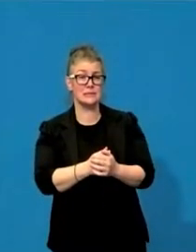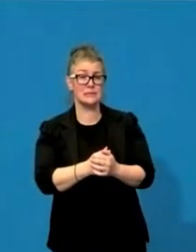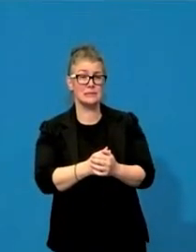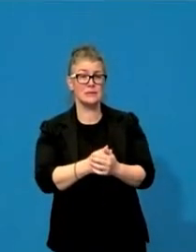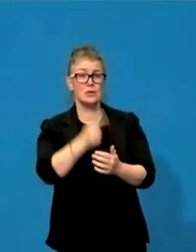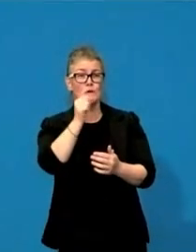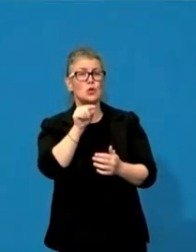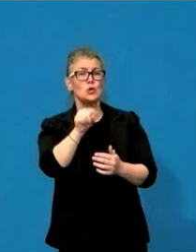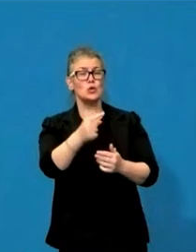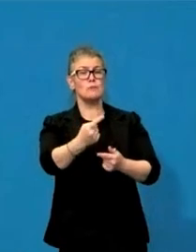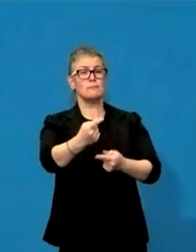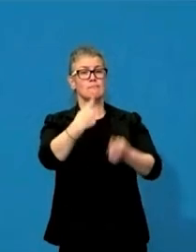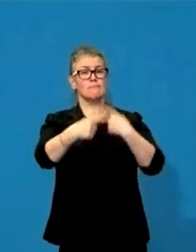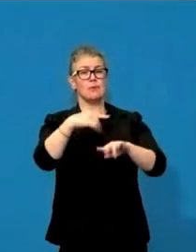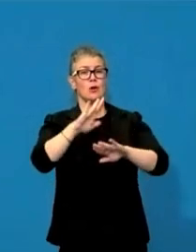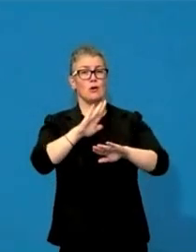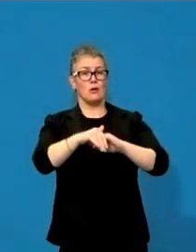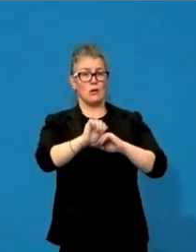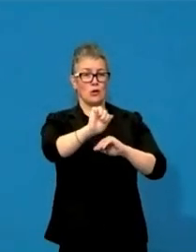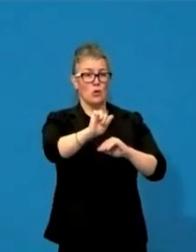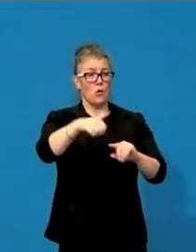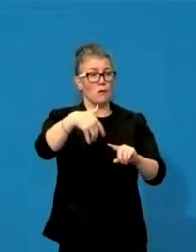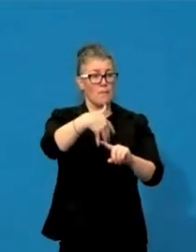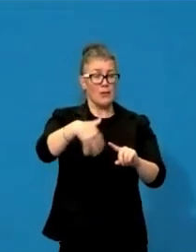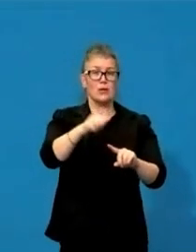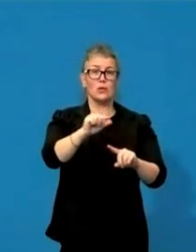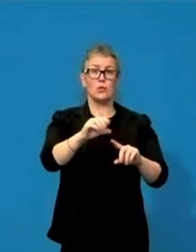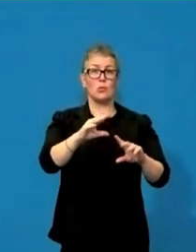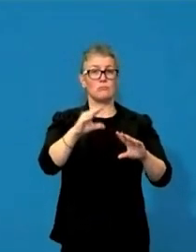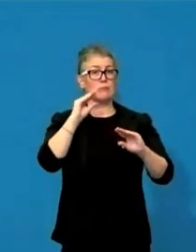about your background, firstly your educational background and also your family